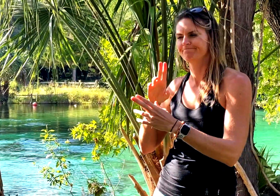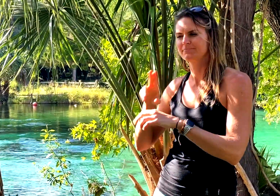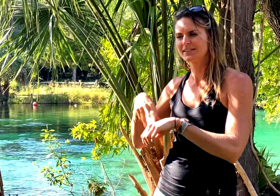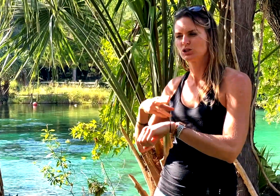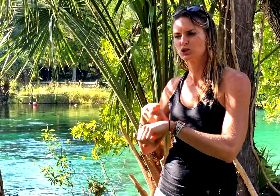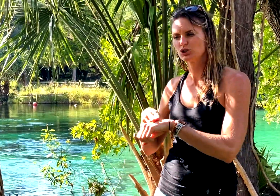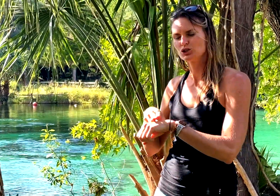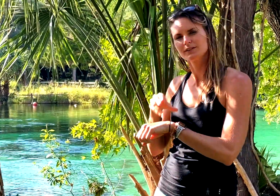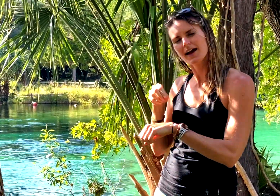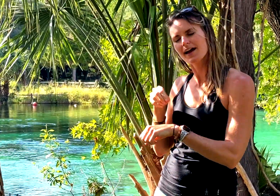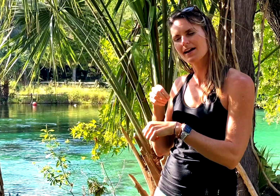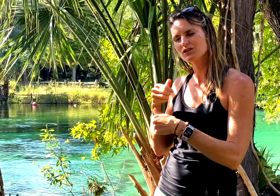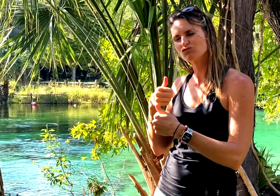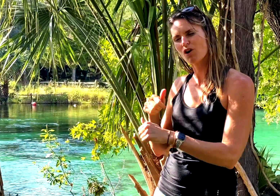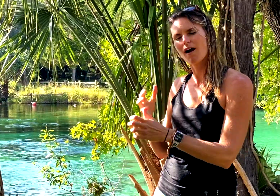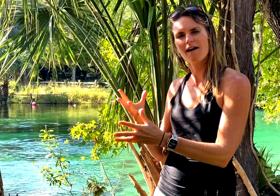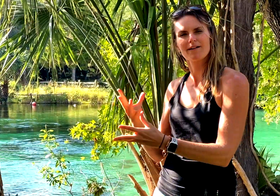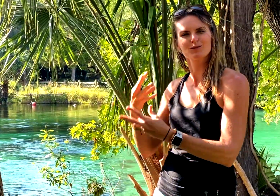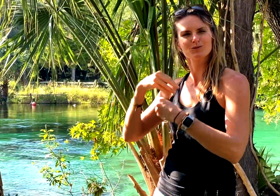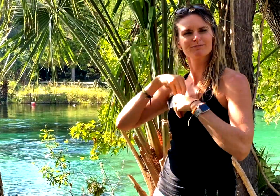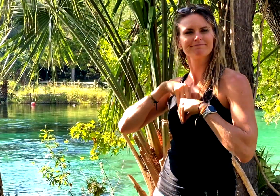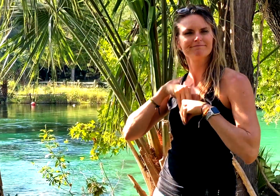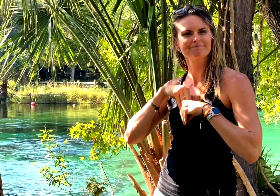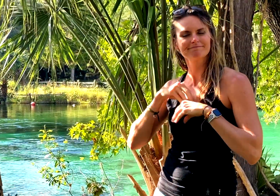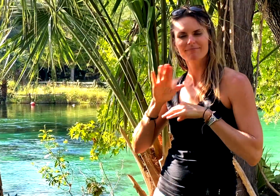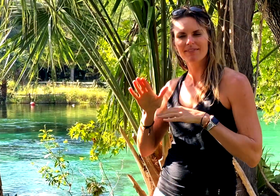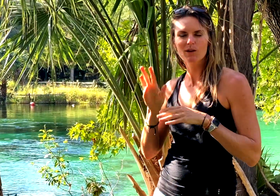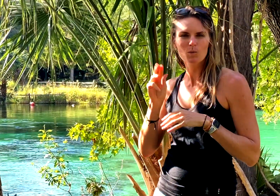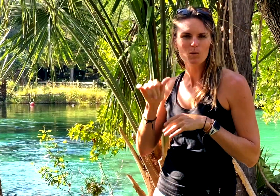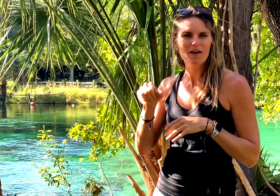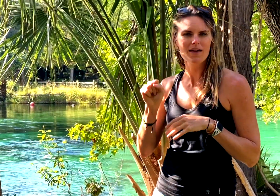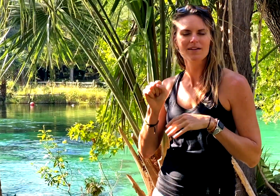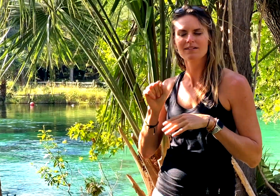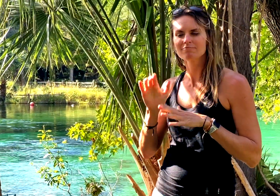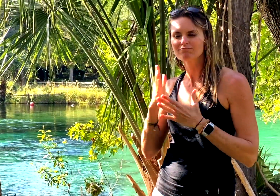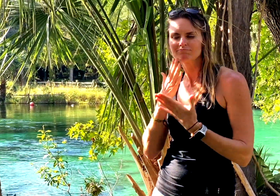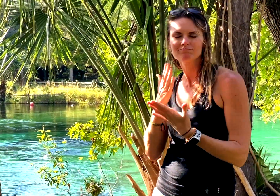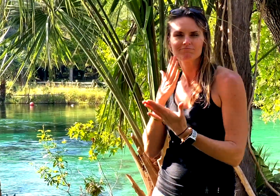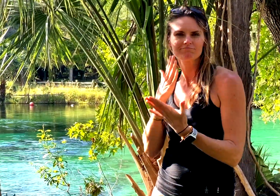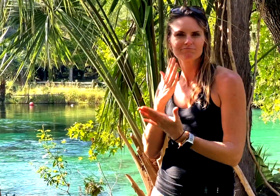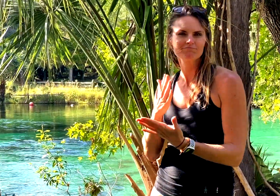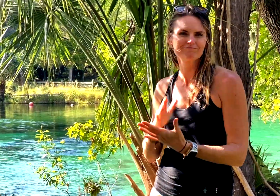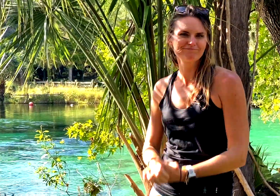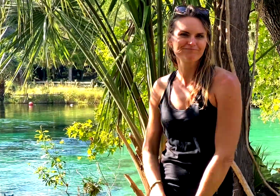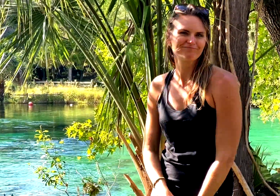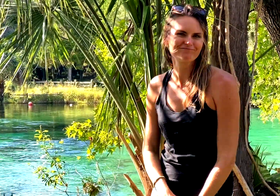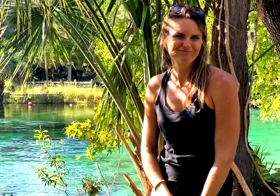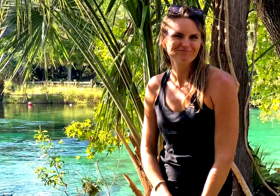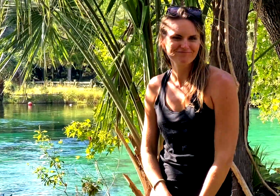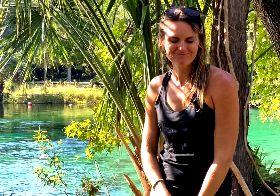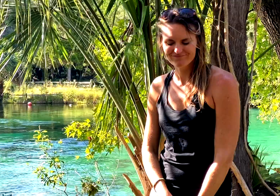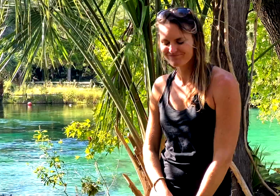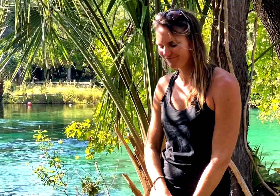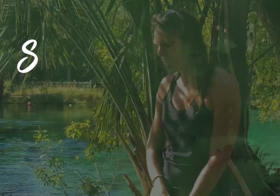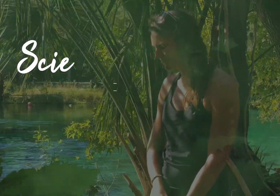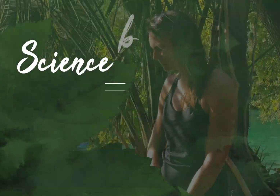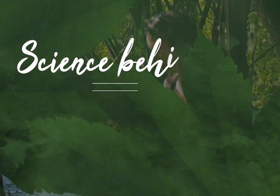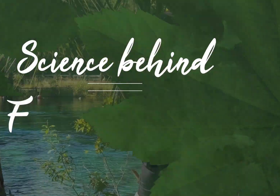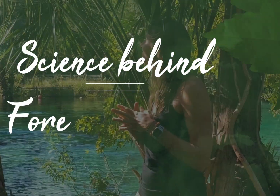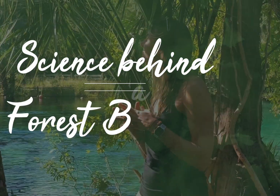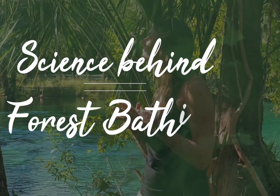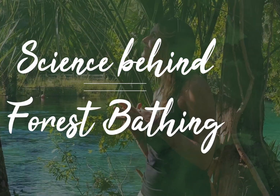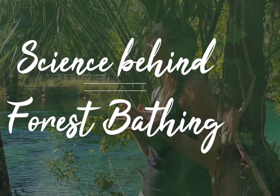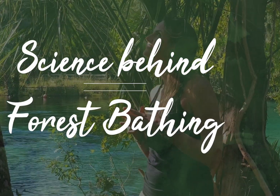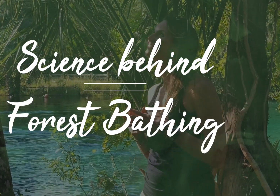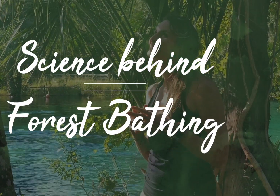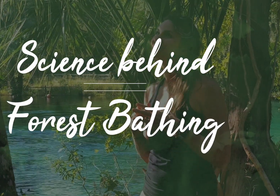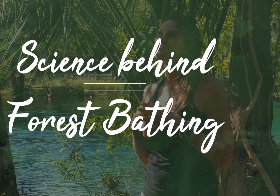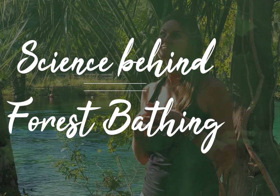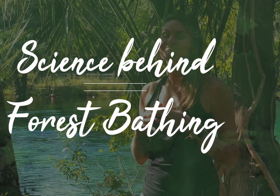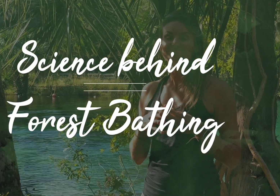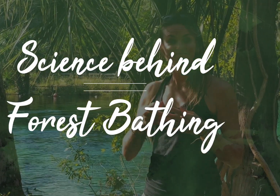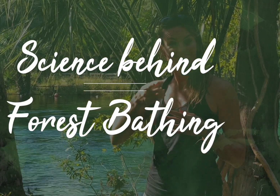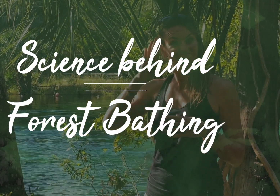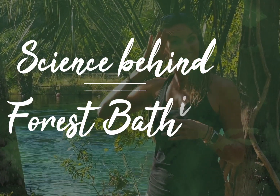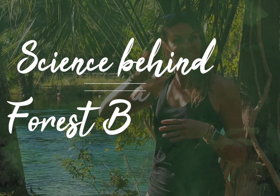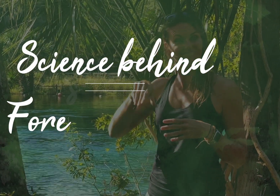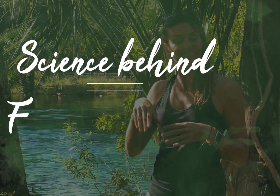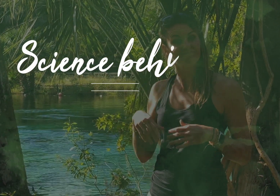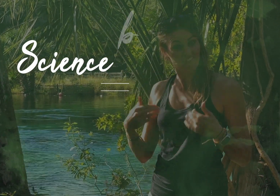with the land, and we reflect on ways to incorporate Nature into our own lives.